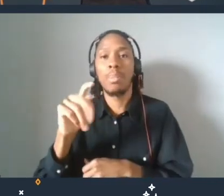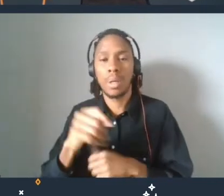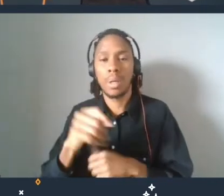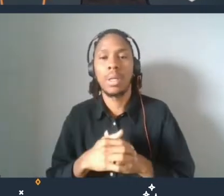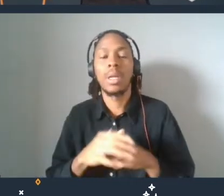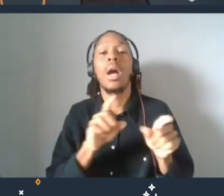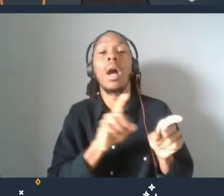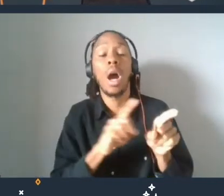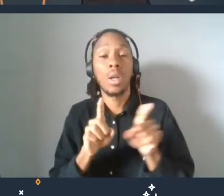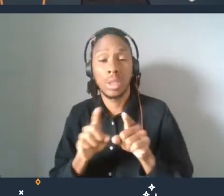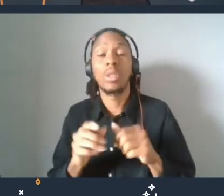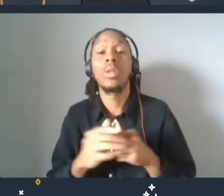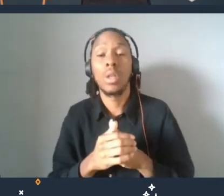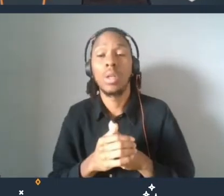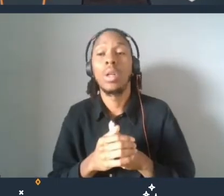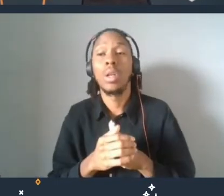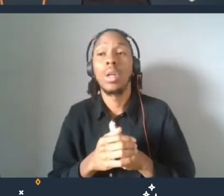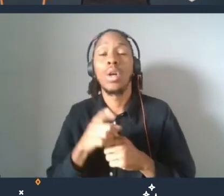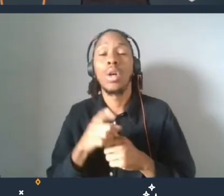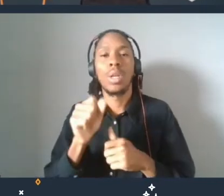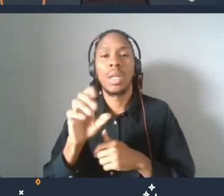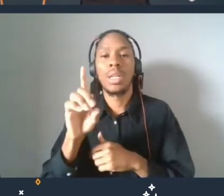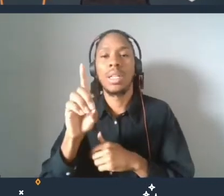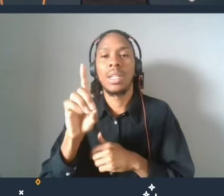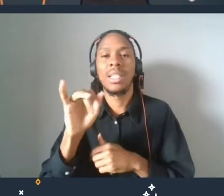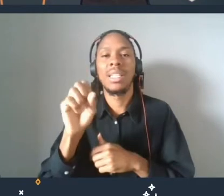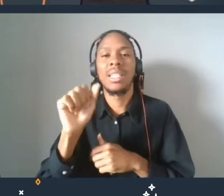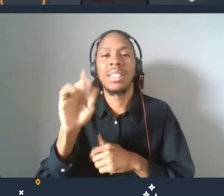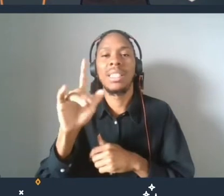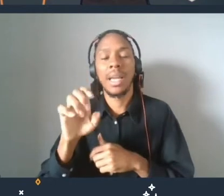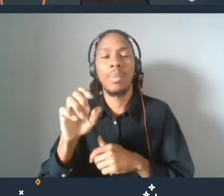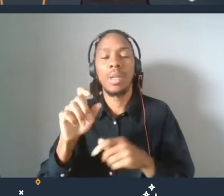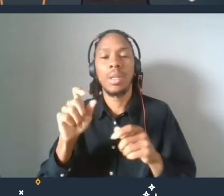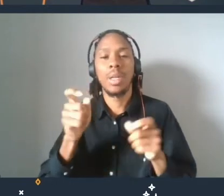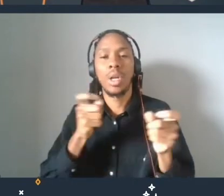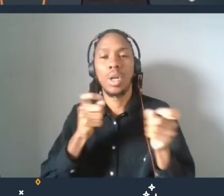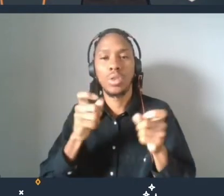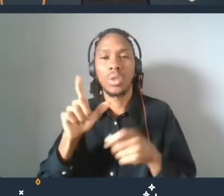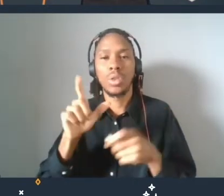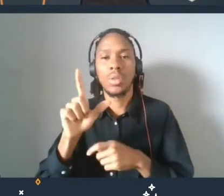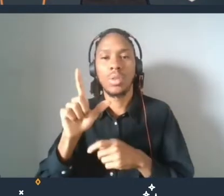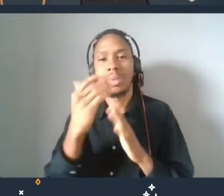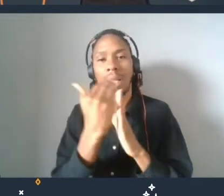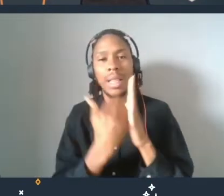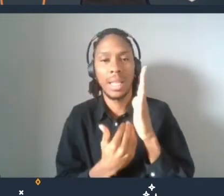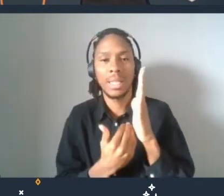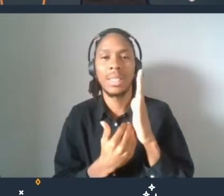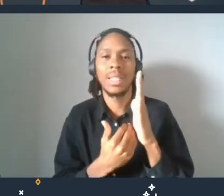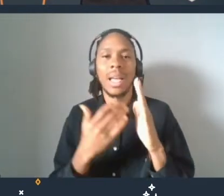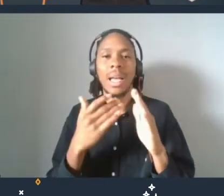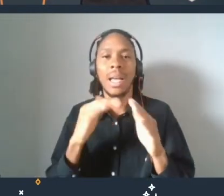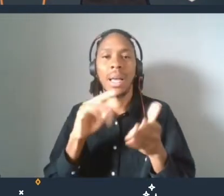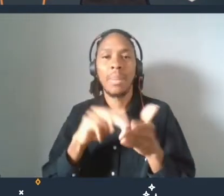which means you can now disable access control lists or ACLs, which really simplifies data management for your data lake.